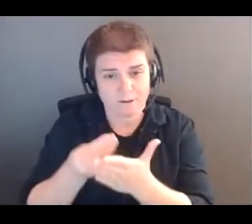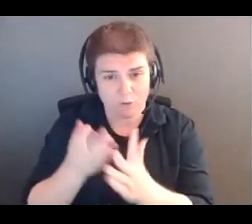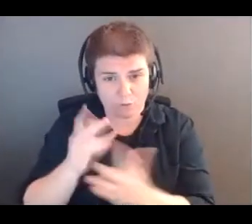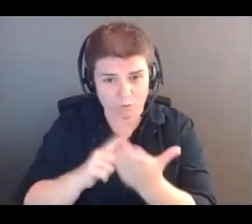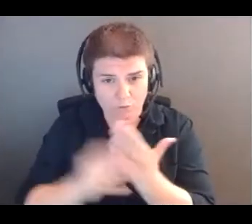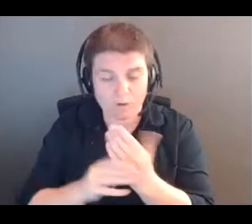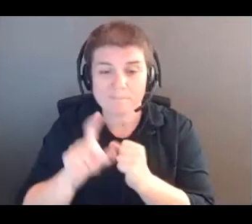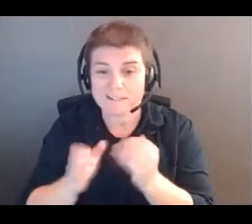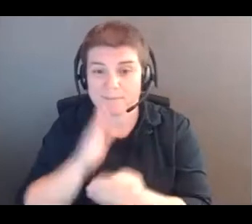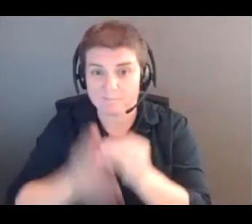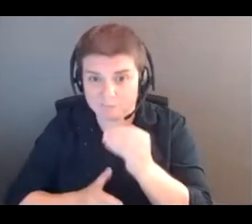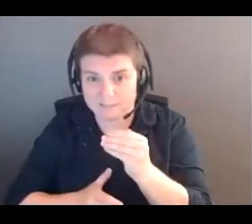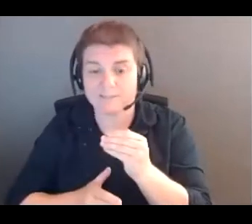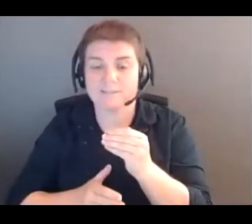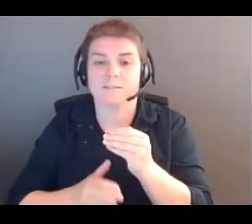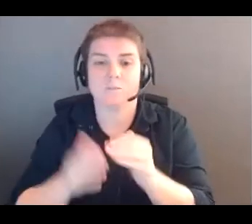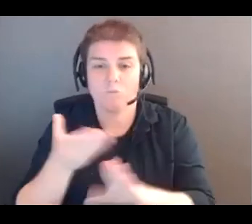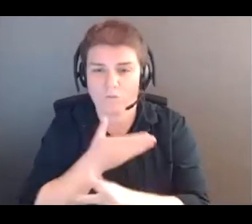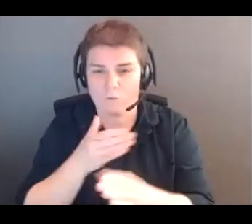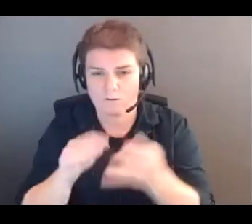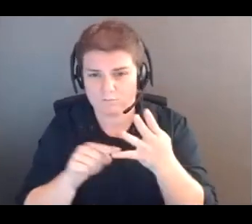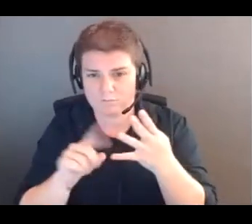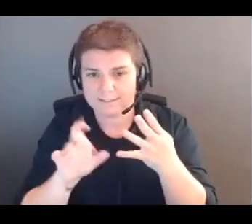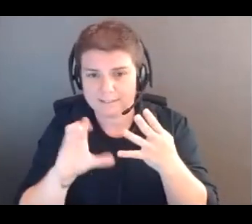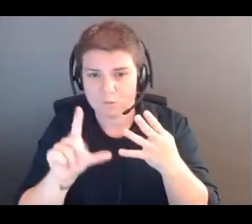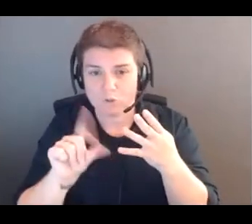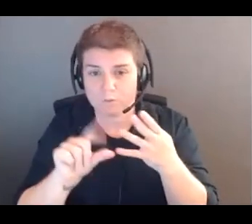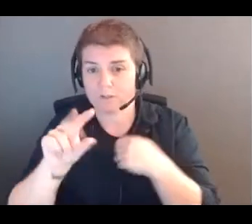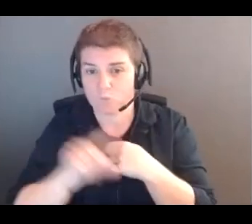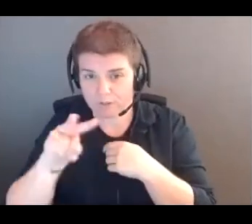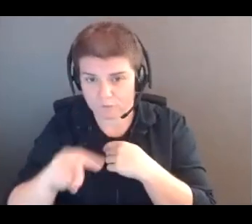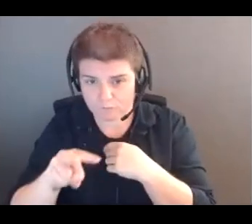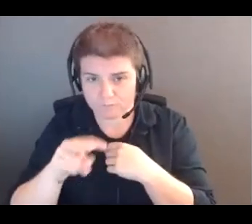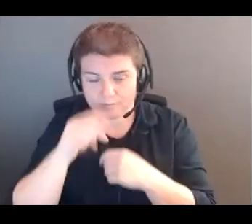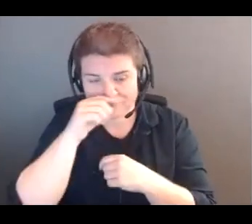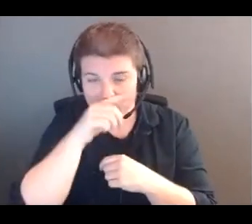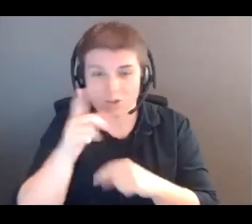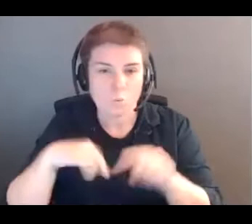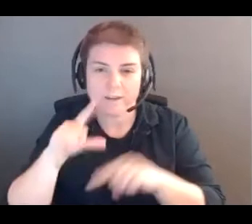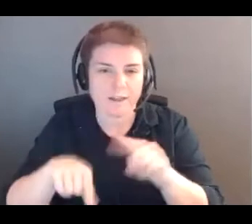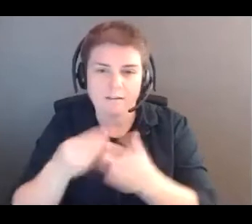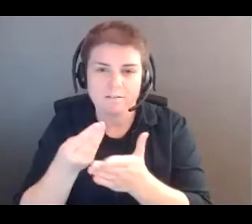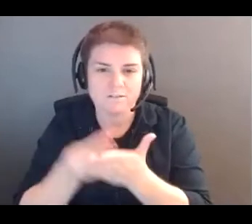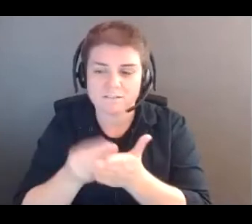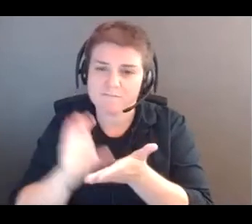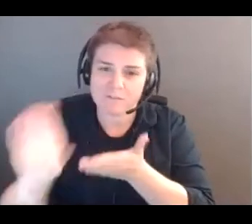December 2022. We are unable to fund retroactive projects, which means that your project may